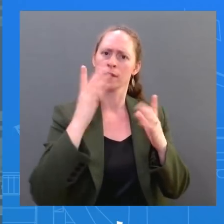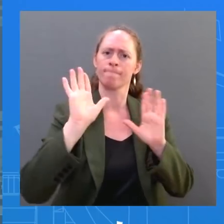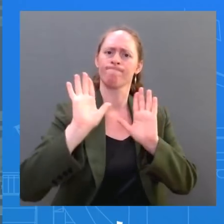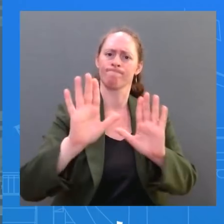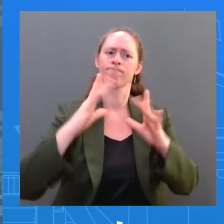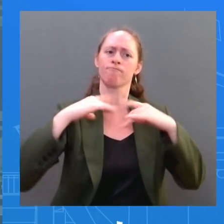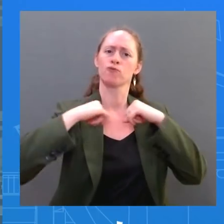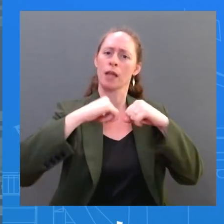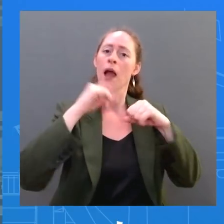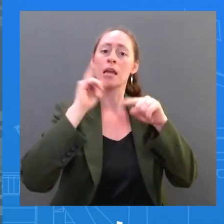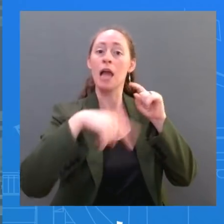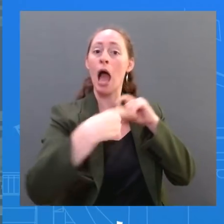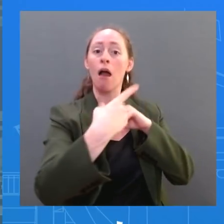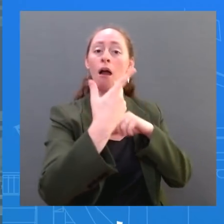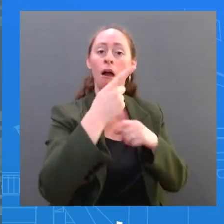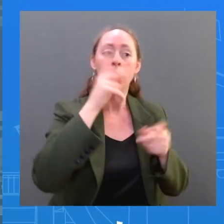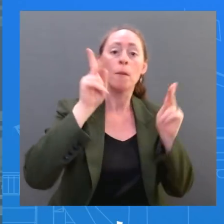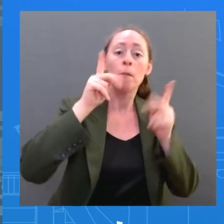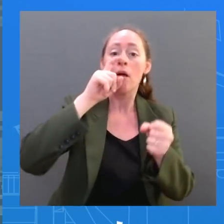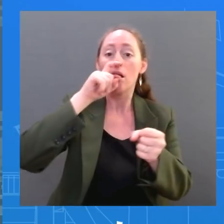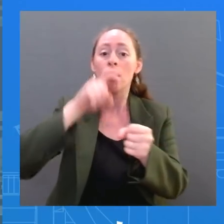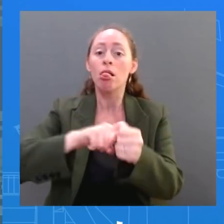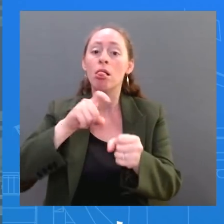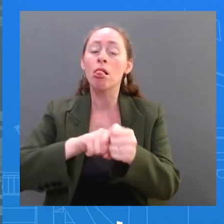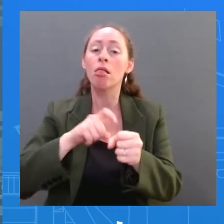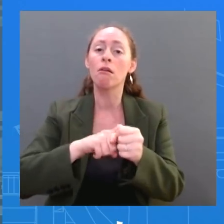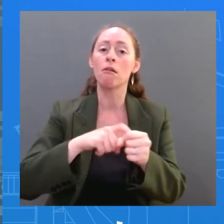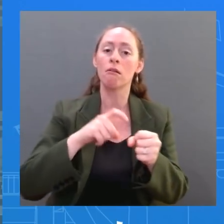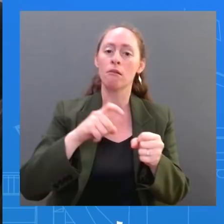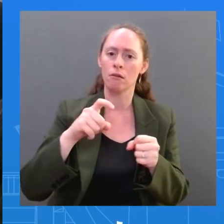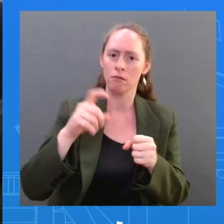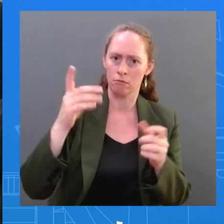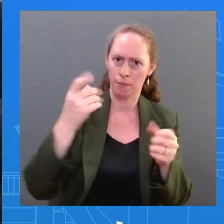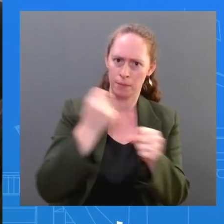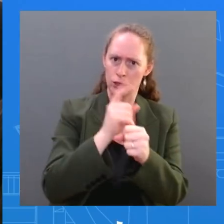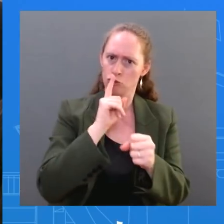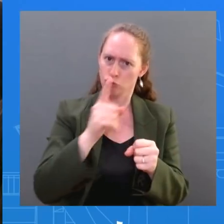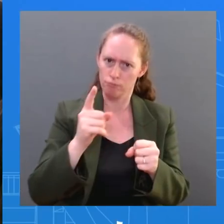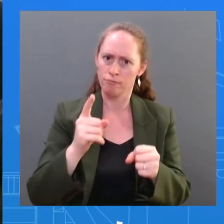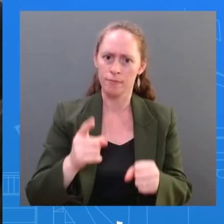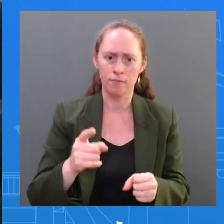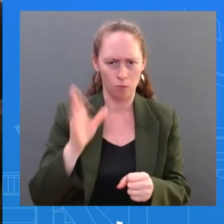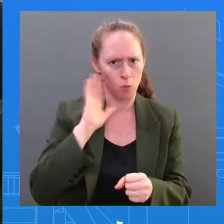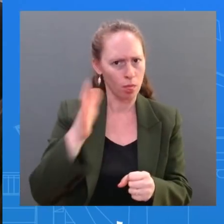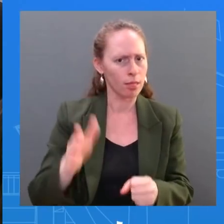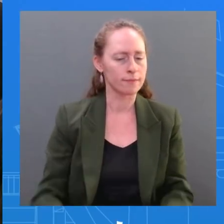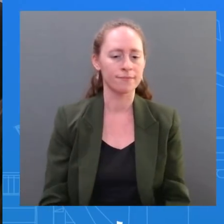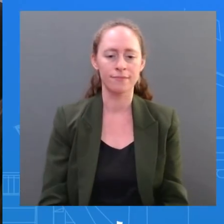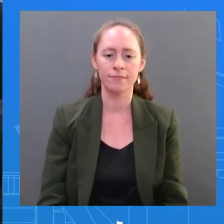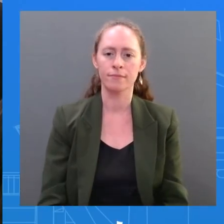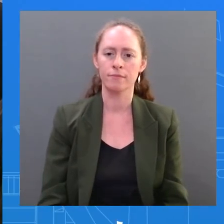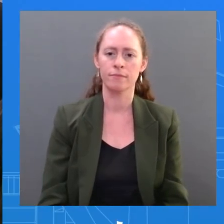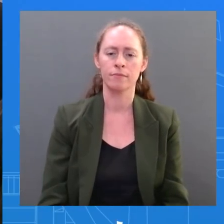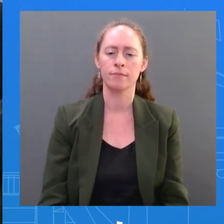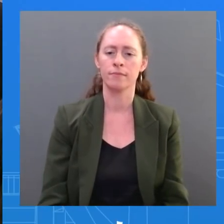This is -- this is what they will be able to do. The Press: Okay. And the second piece is the HHS Secretary -- that's not -- he's not an independent agent.